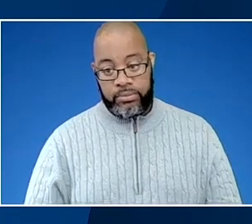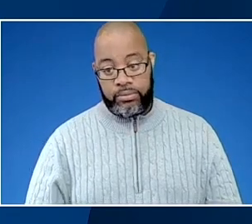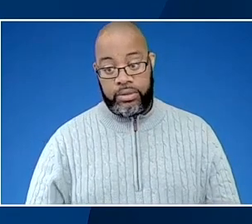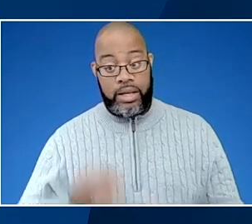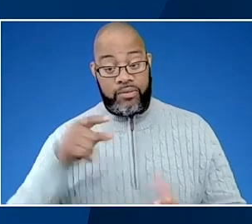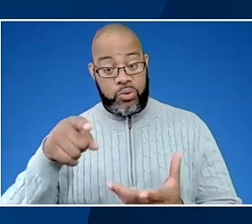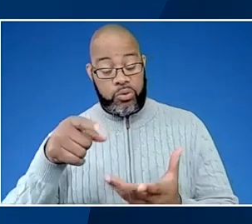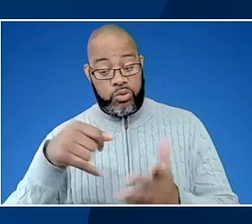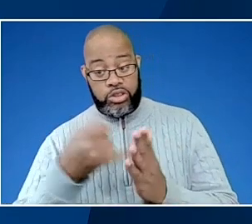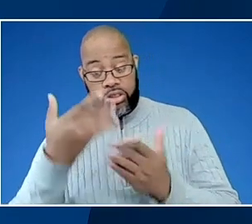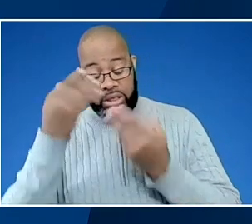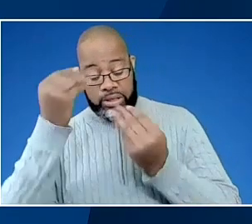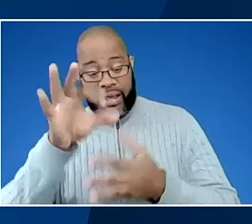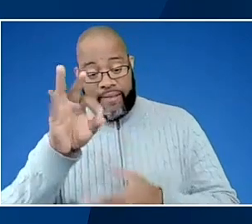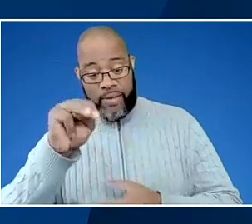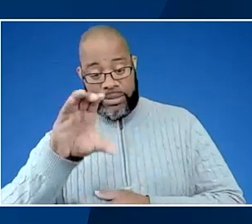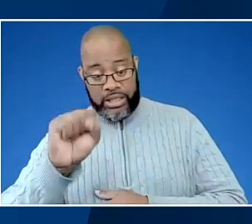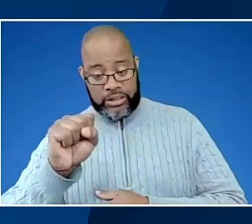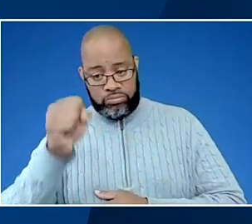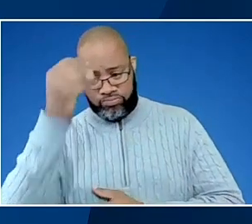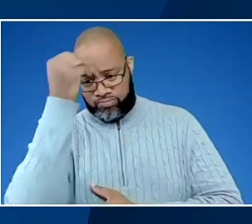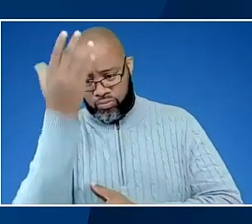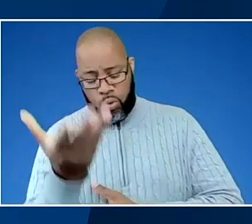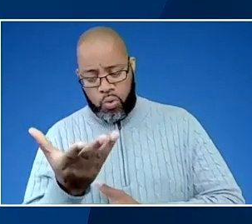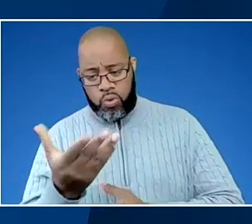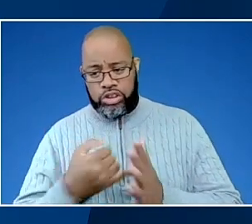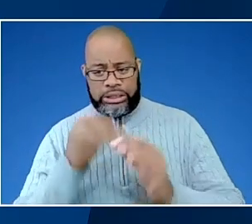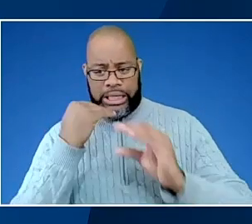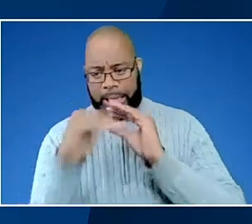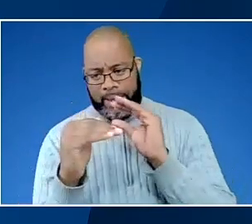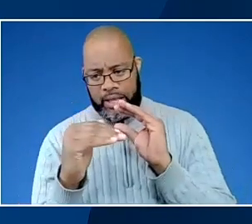FMCS know, just email myself or Cindy if